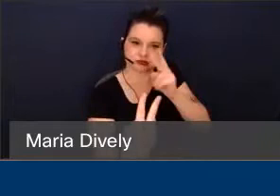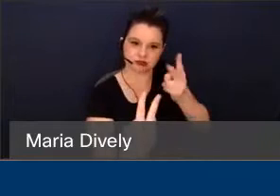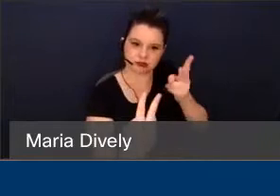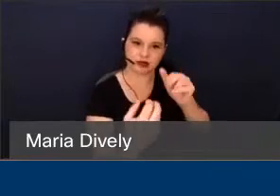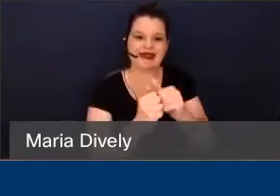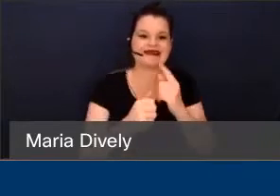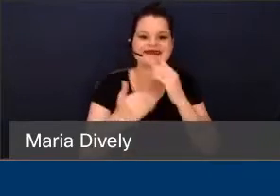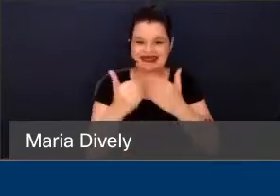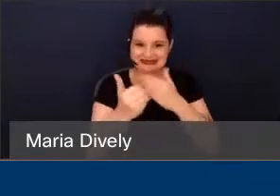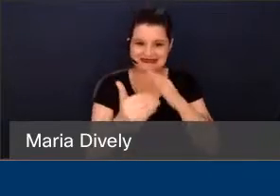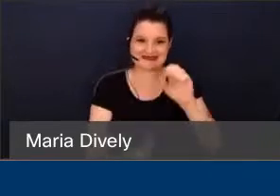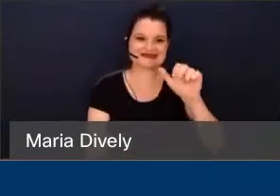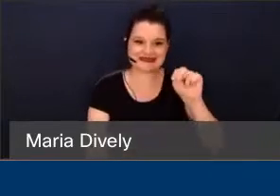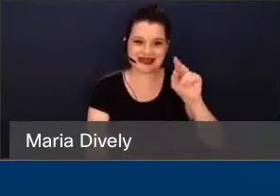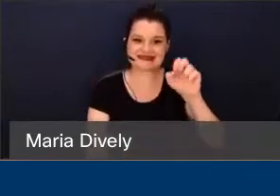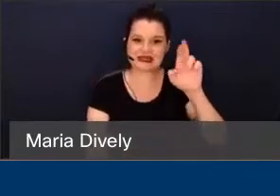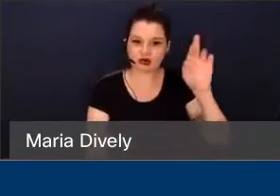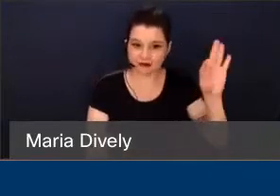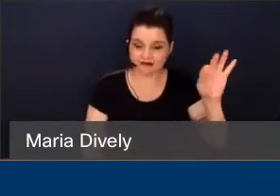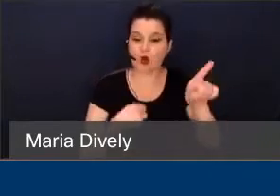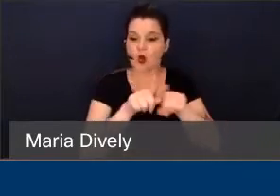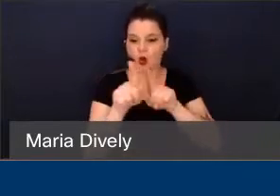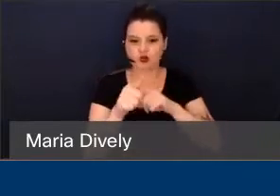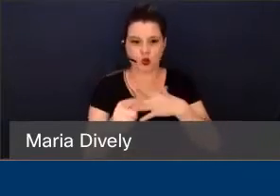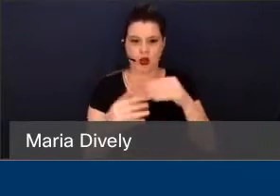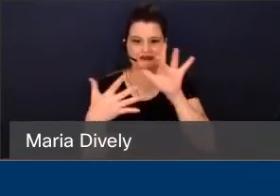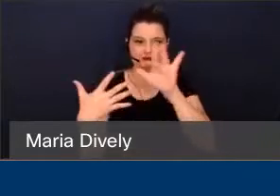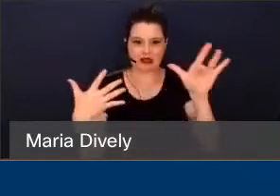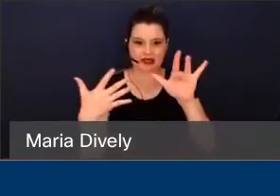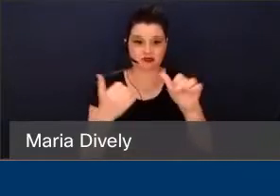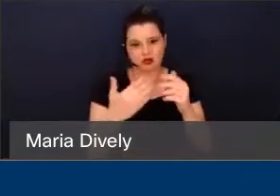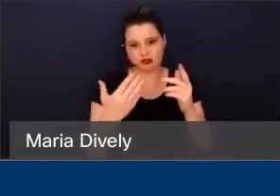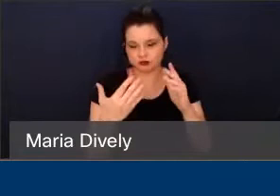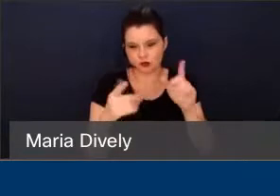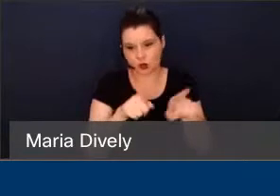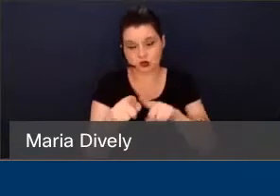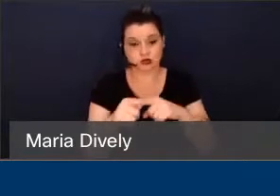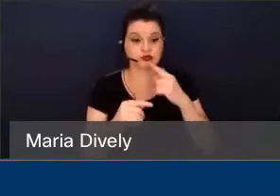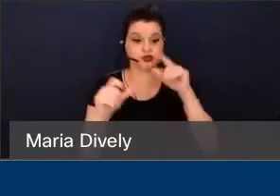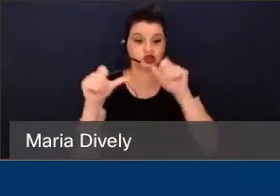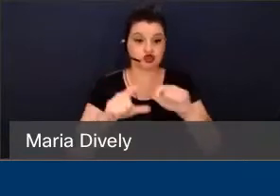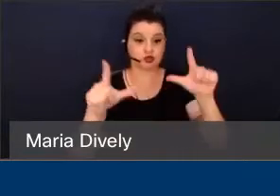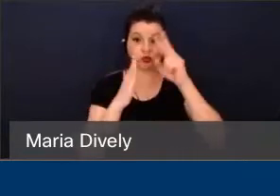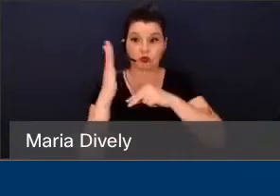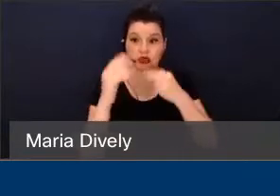sl- slides with a lot of white space. And of course, um, the rest of us as well, screen reader users, like all of us,